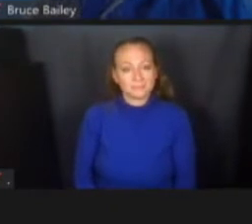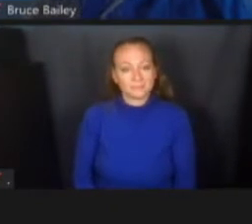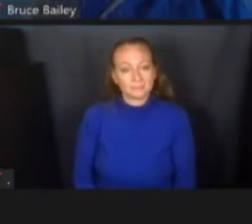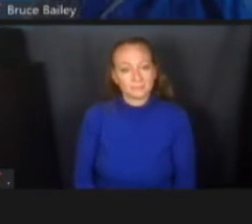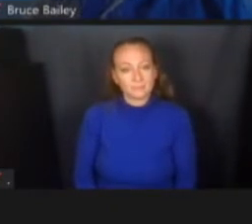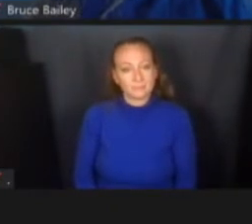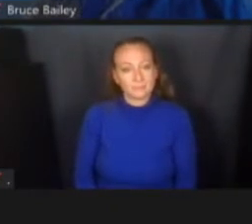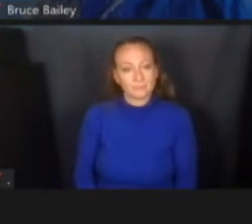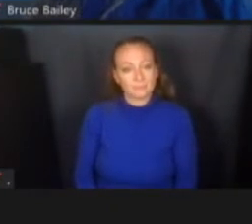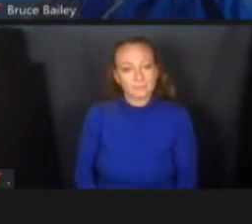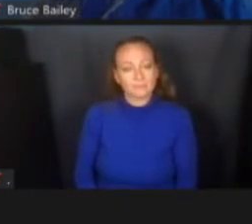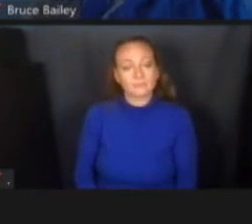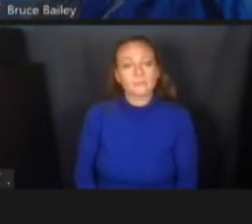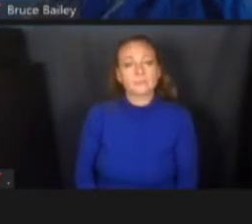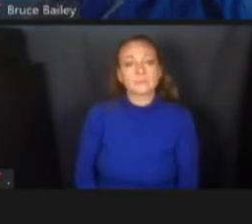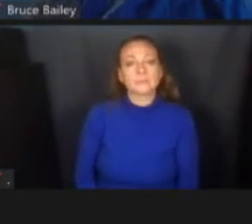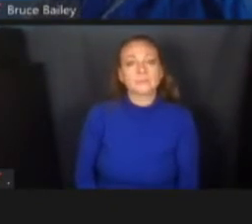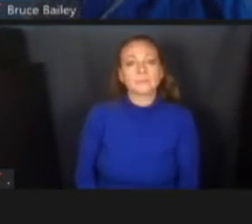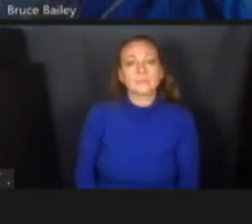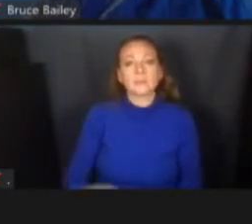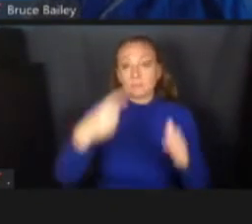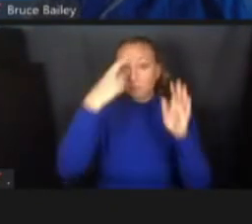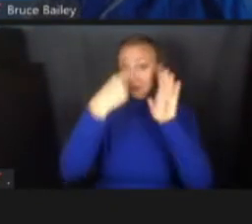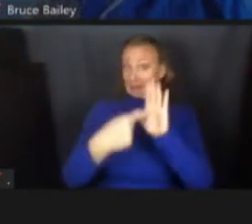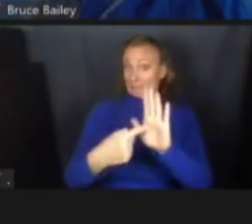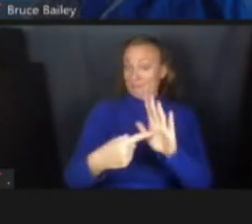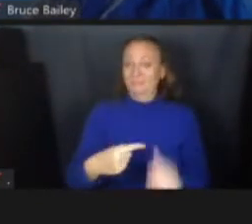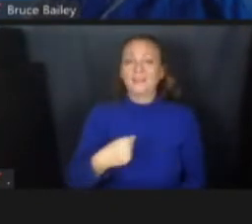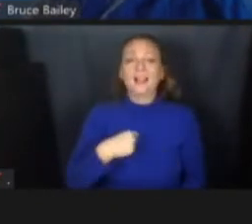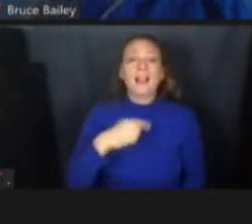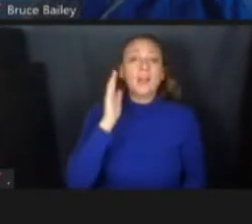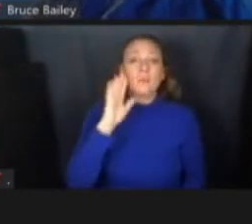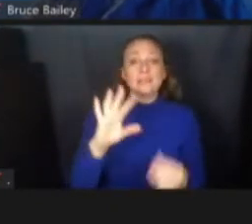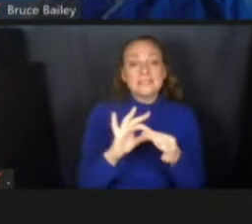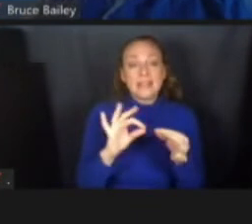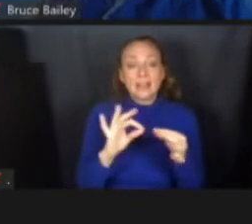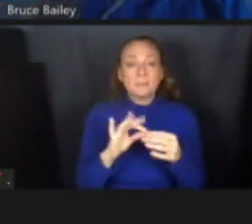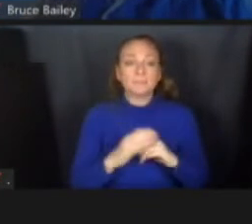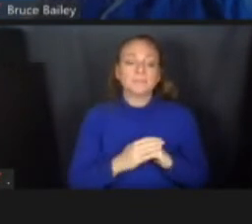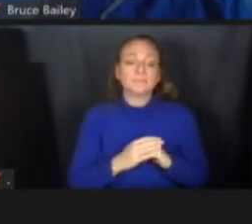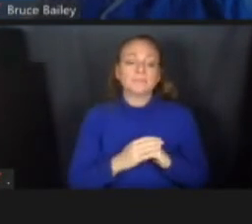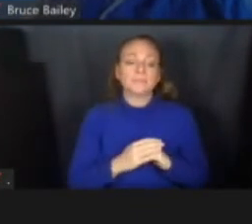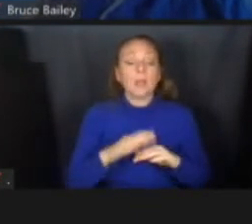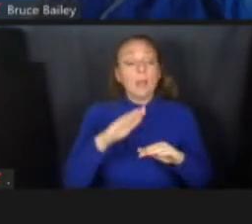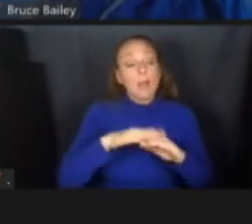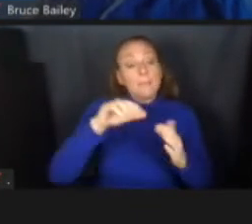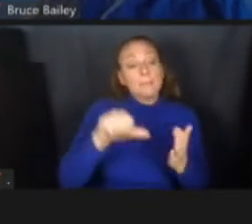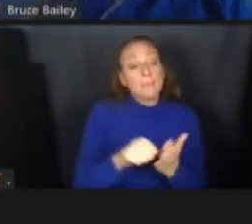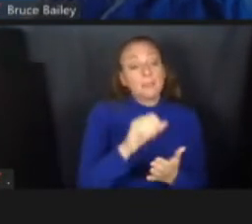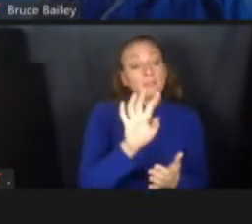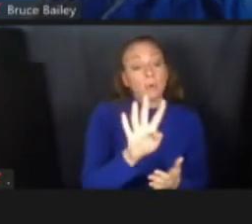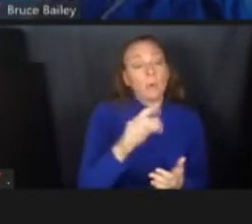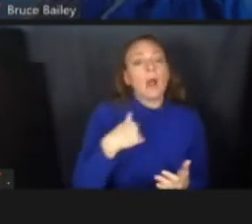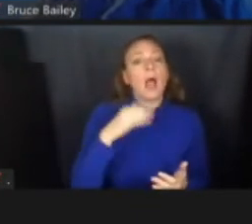For example, I'm gonna say, on page four. I'm going to enable track changes, instead of just typing.